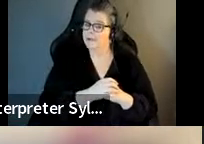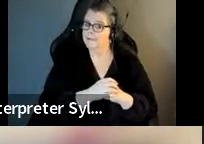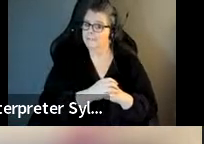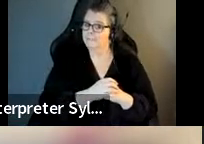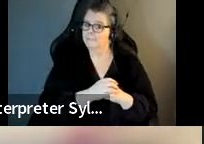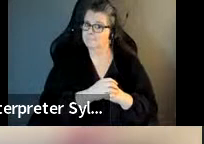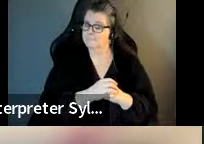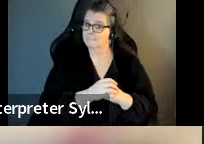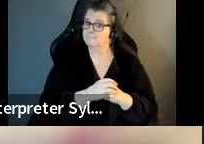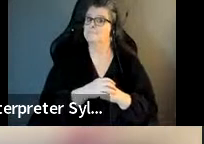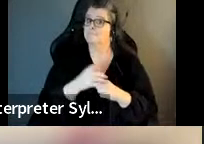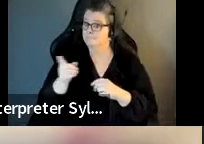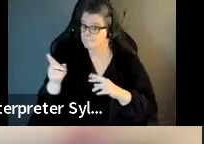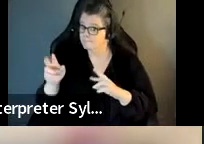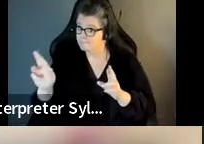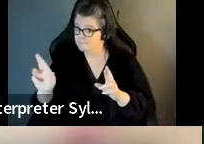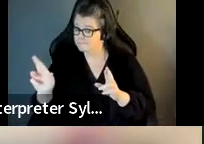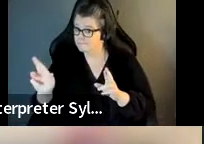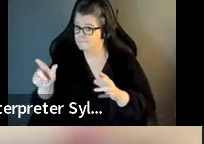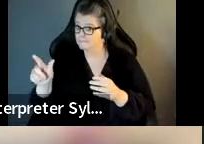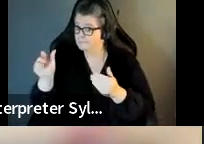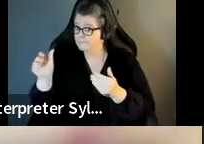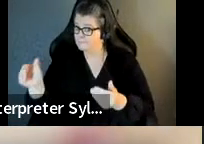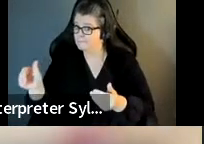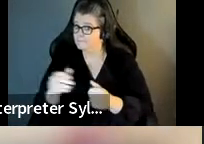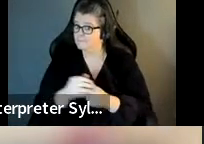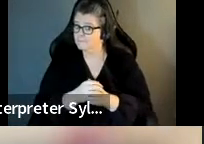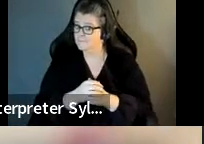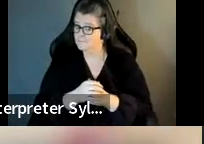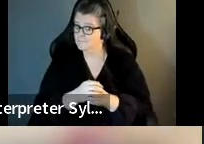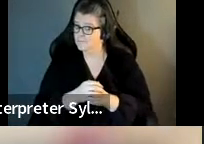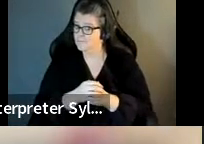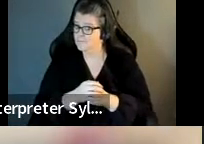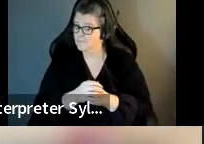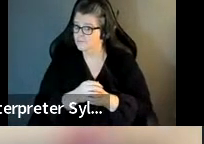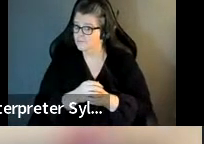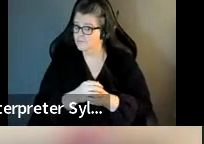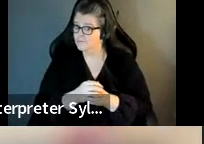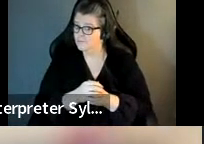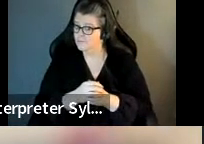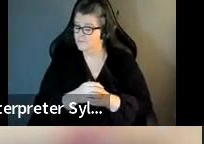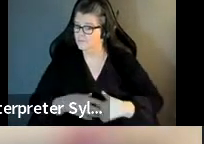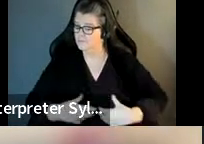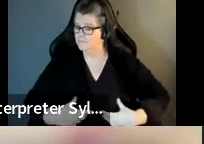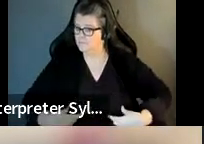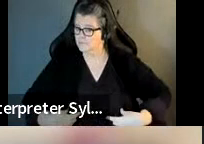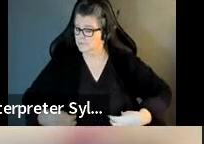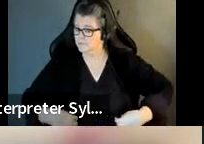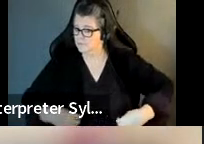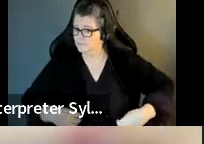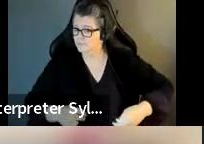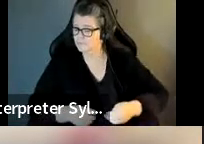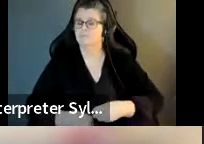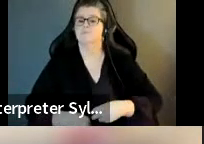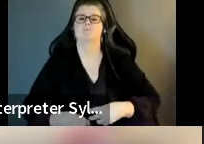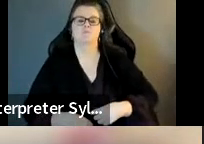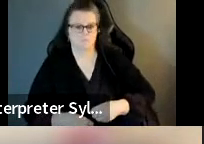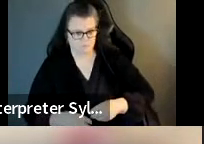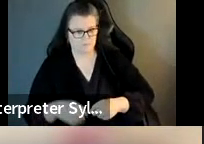Brad Baker, if you're available, you can go ahead. Brad Baker: Can you hear me? Bobby Stinnette: Yes, we can hear you fine. Brad Baker: Okay, thank you.